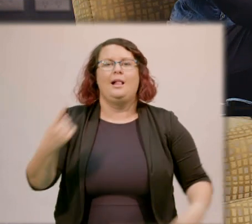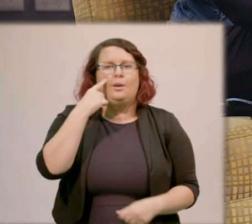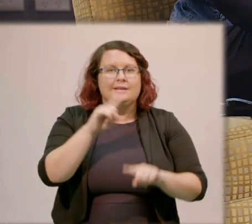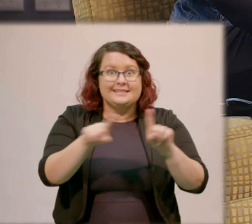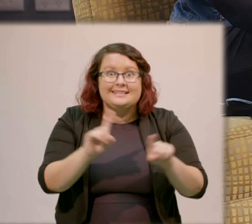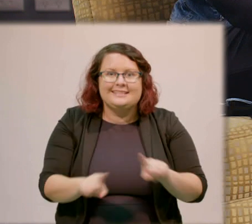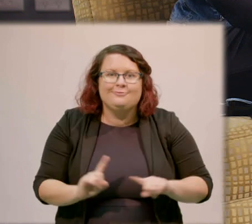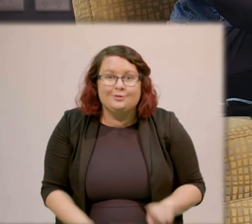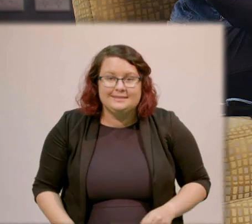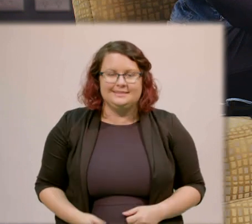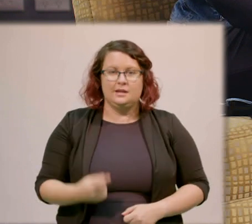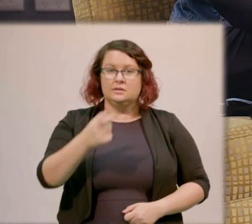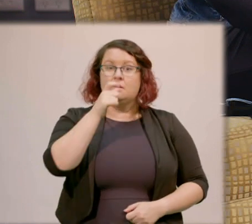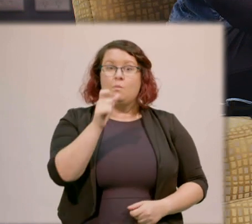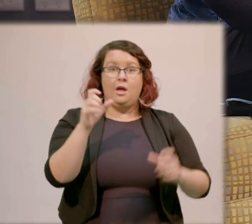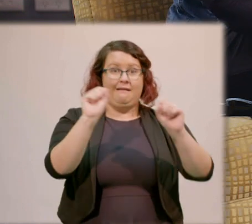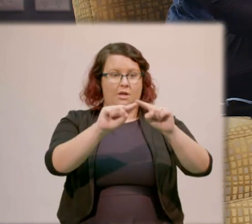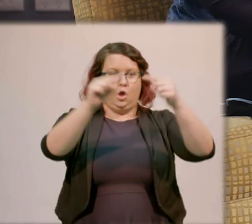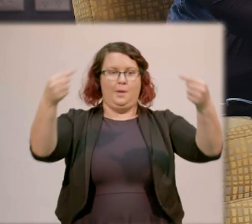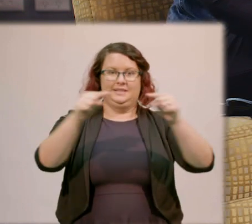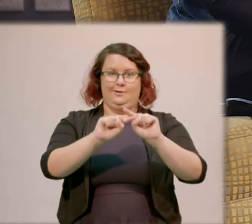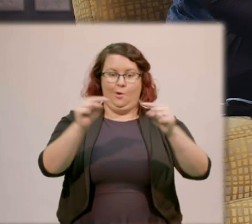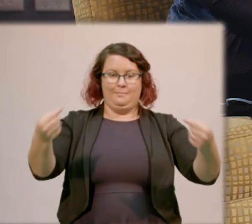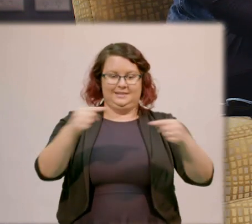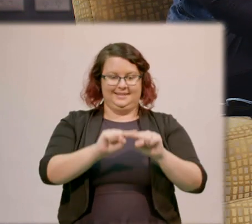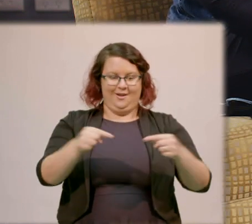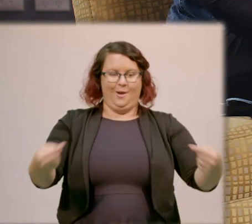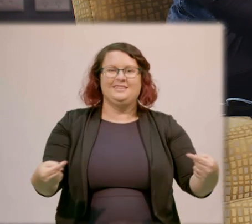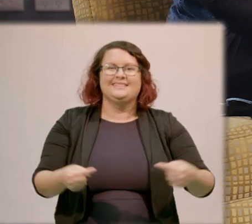We look at antonyms, words that have opposite meanings,